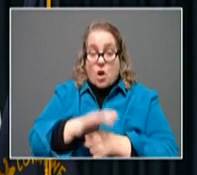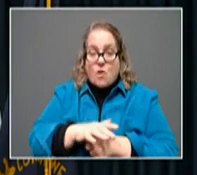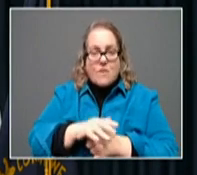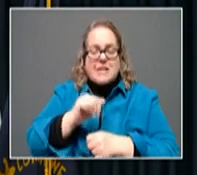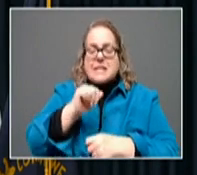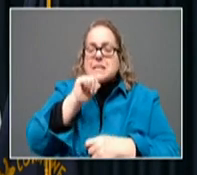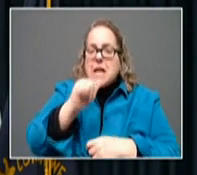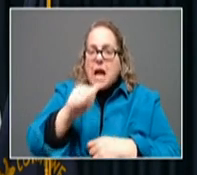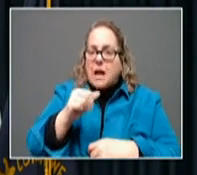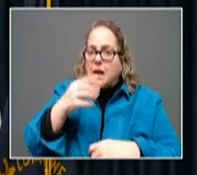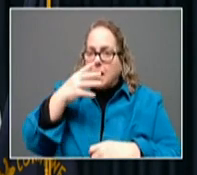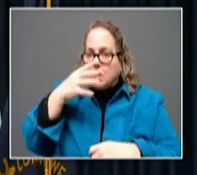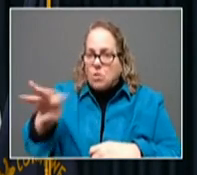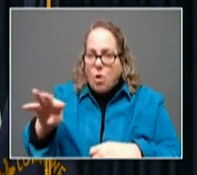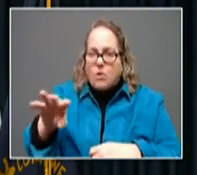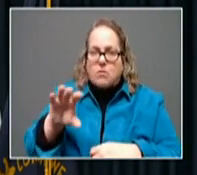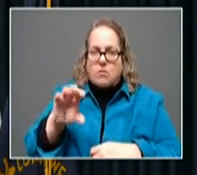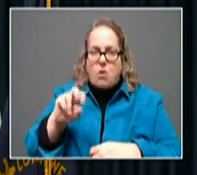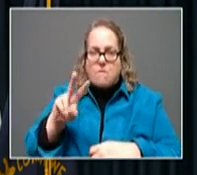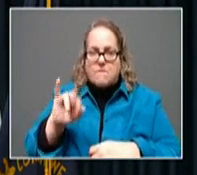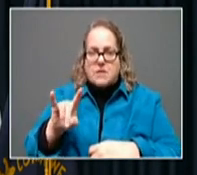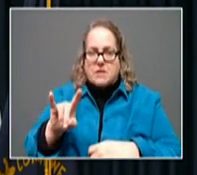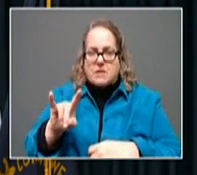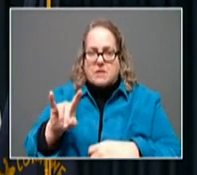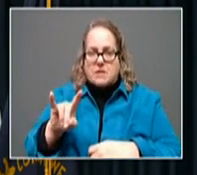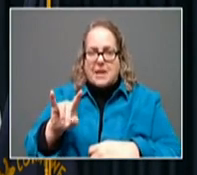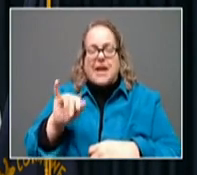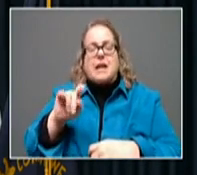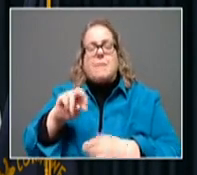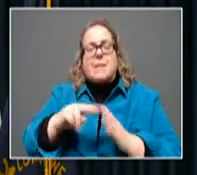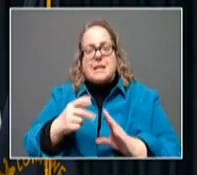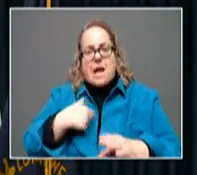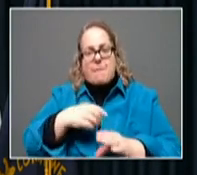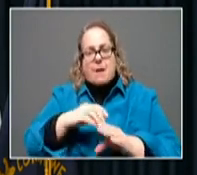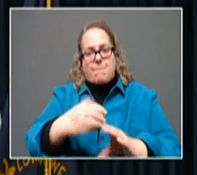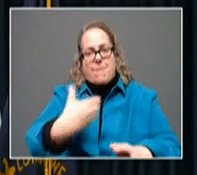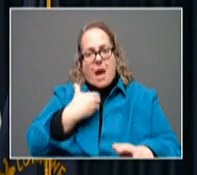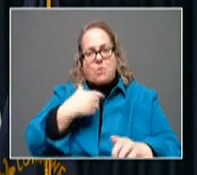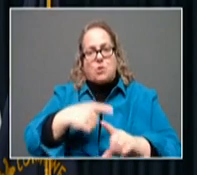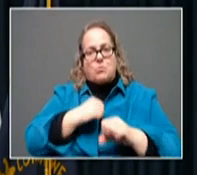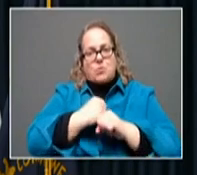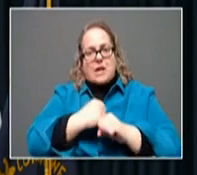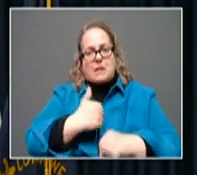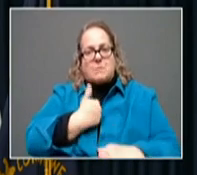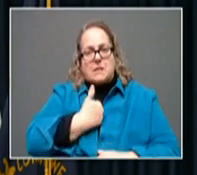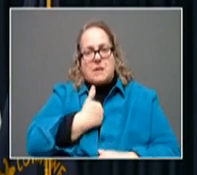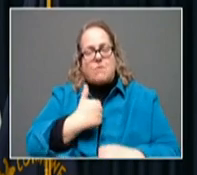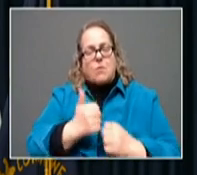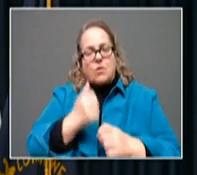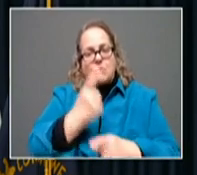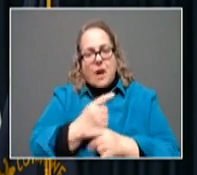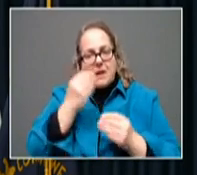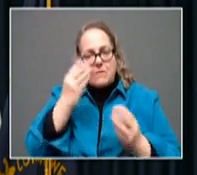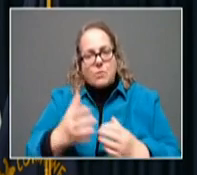the right decisions to protect yourself. Uh Mike valenti. So there are new